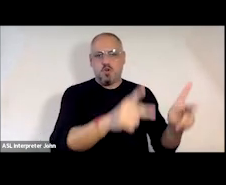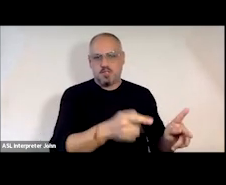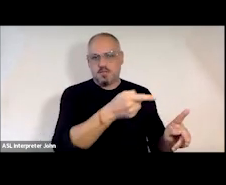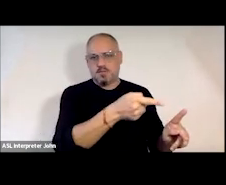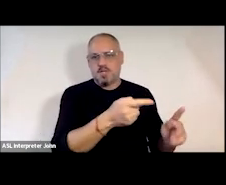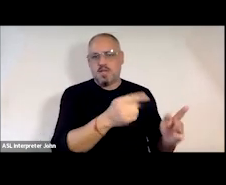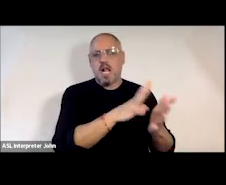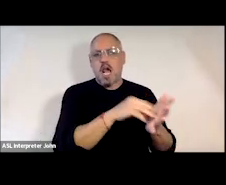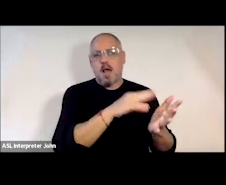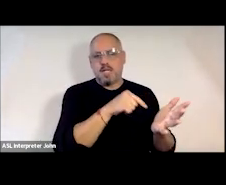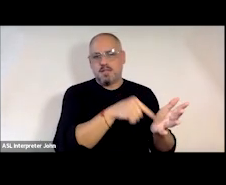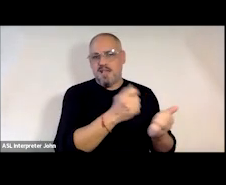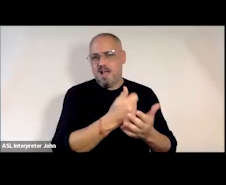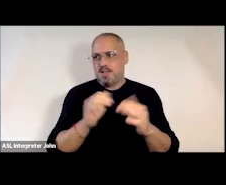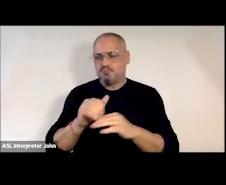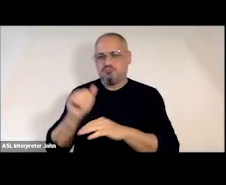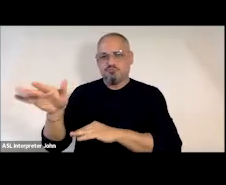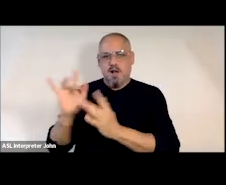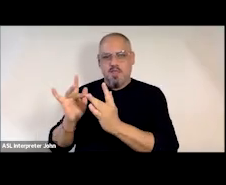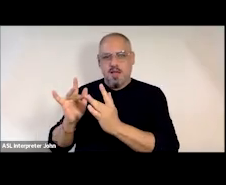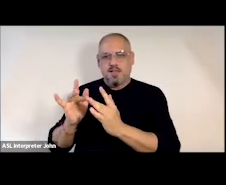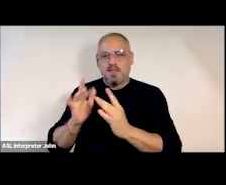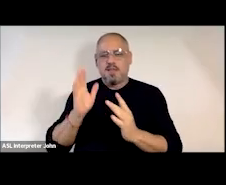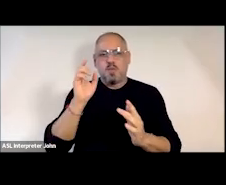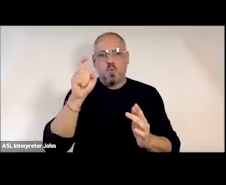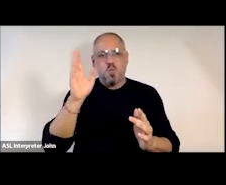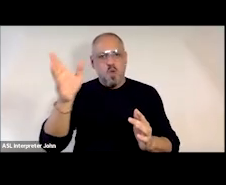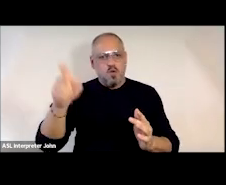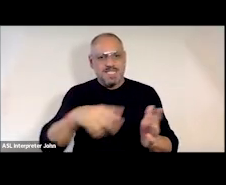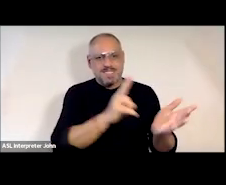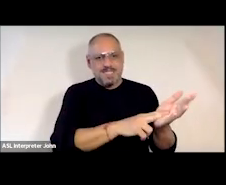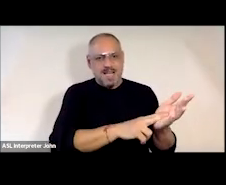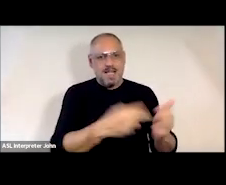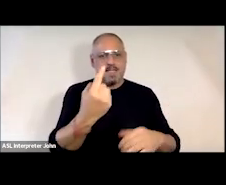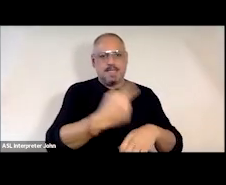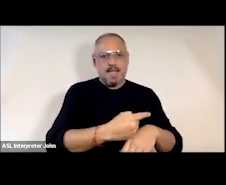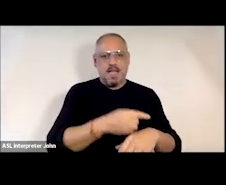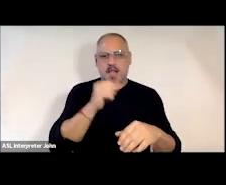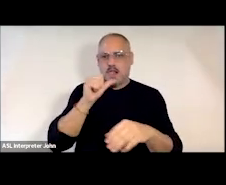a copy of what you submitted online, and they'll have to sign it in ink and date it and mail it back to Social Security,